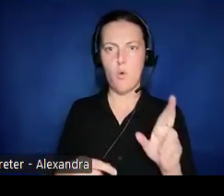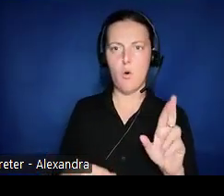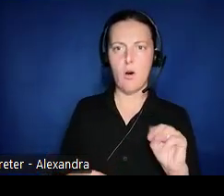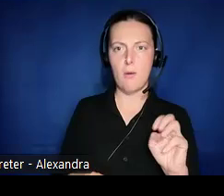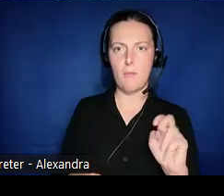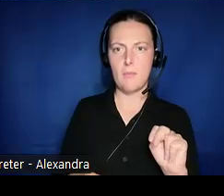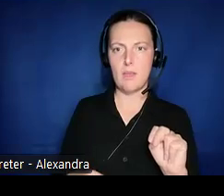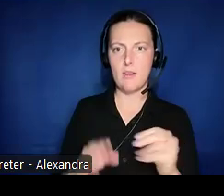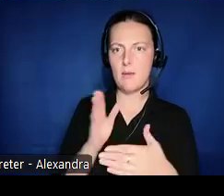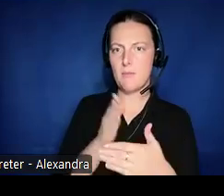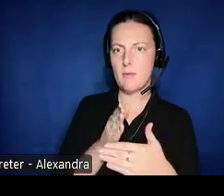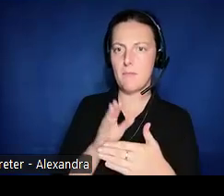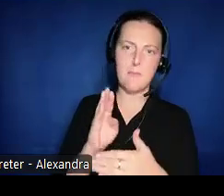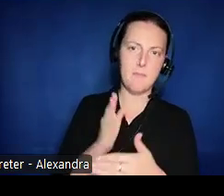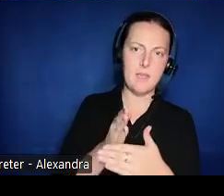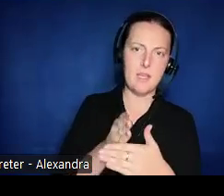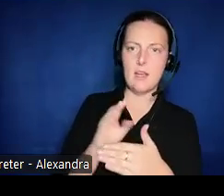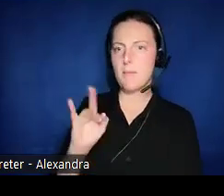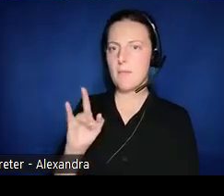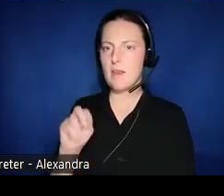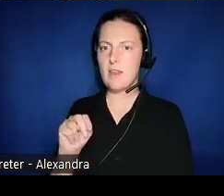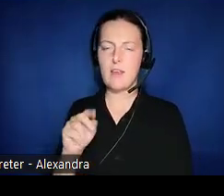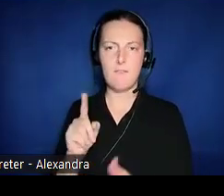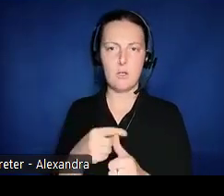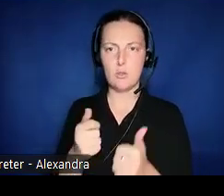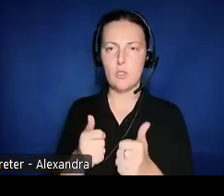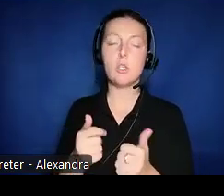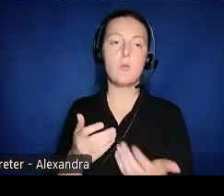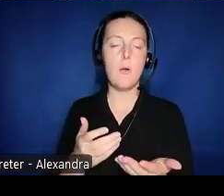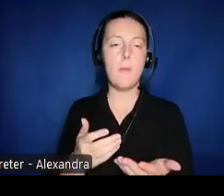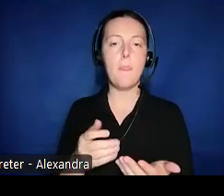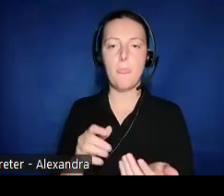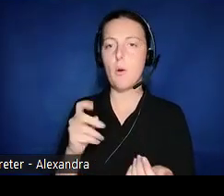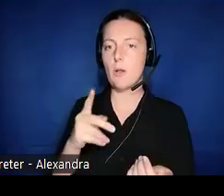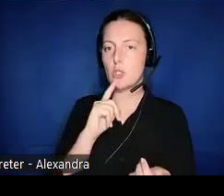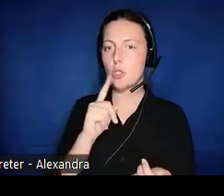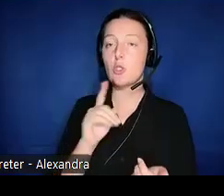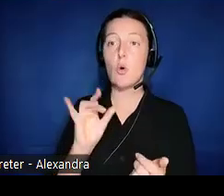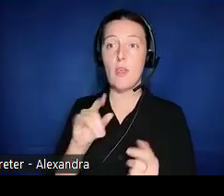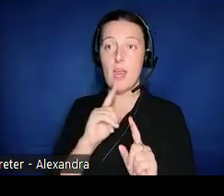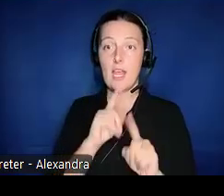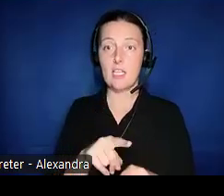we got to wait for the uh travel time here. the the answer uh is is very consistent and as far as